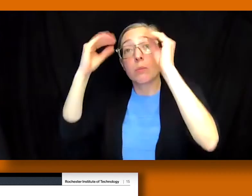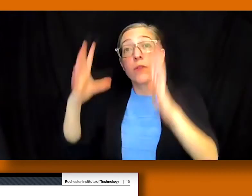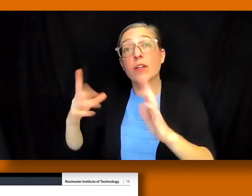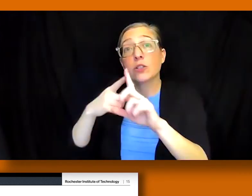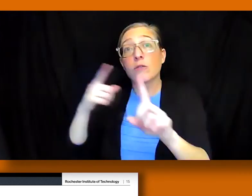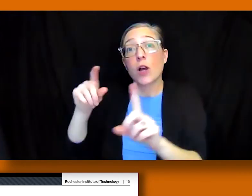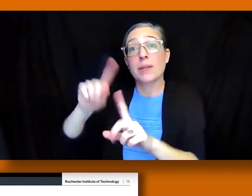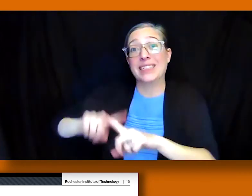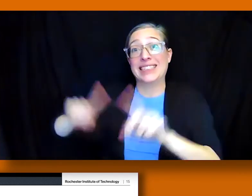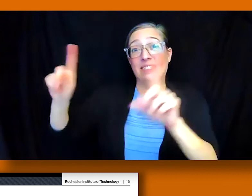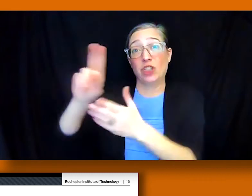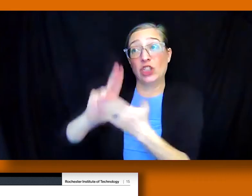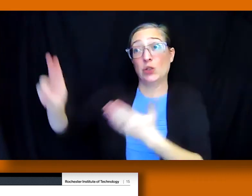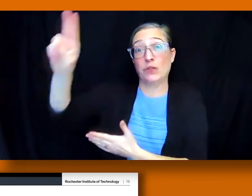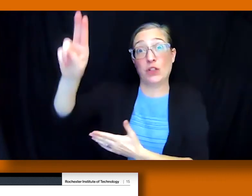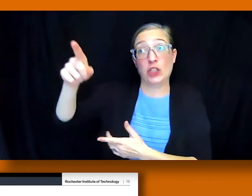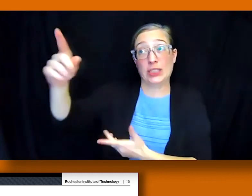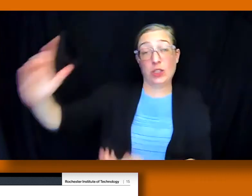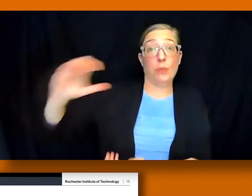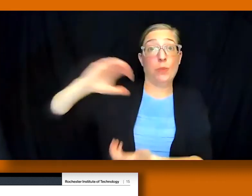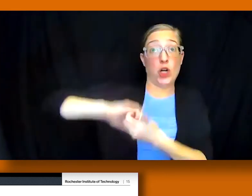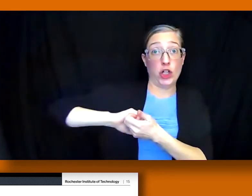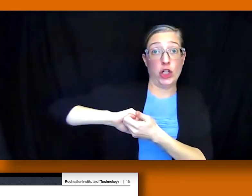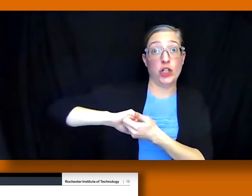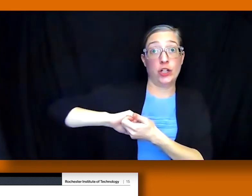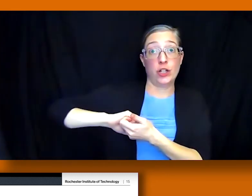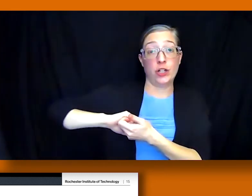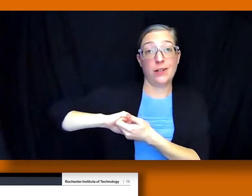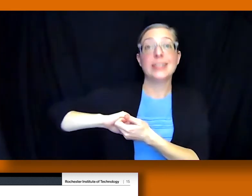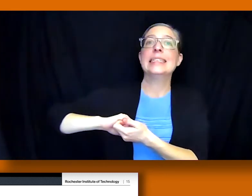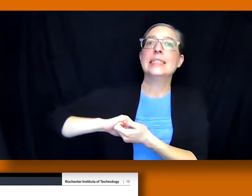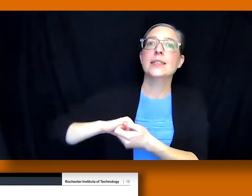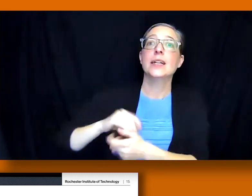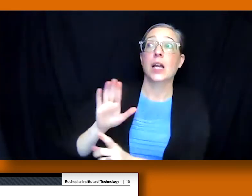um, and so he would have to not use his university resources.